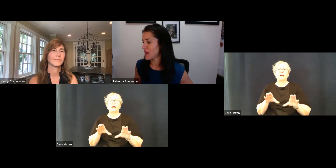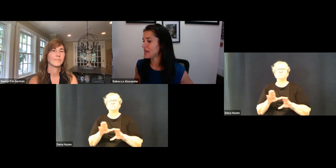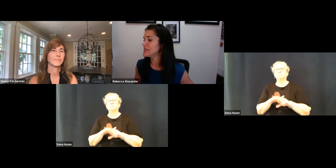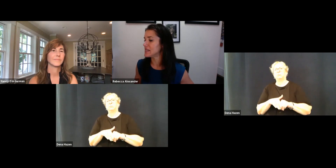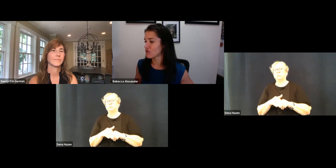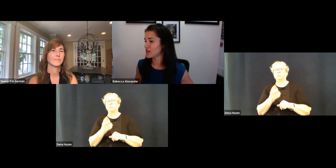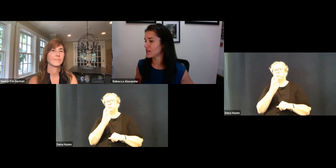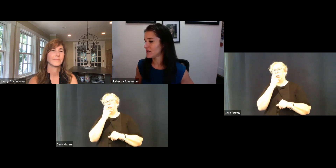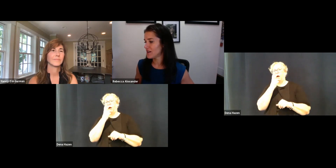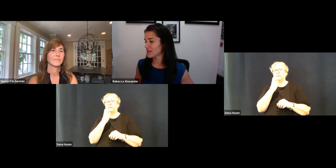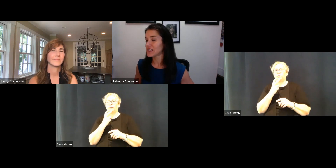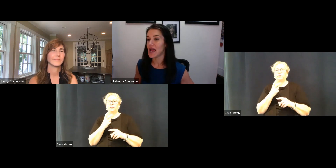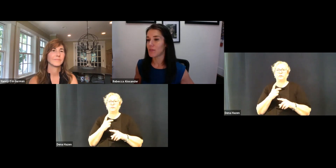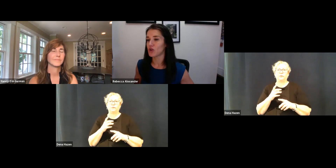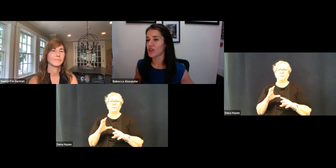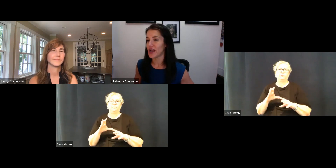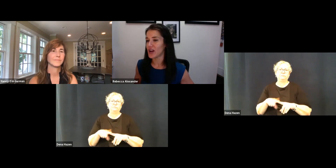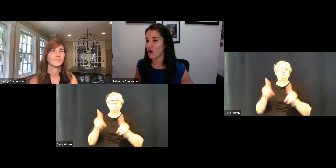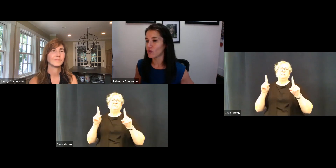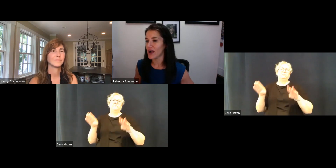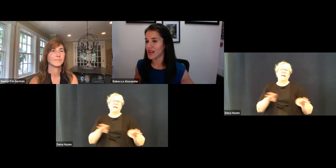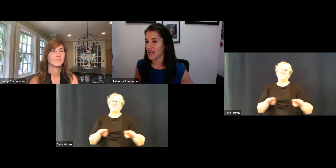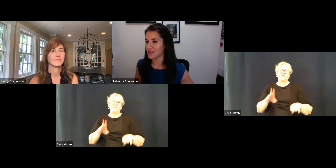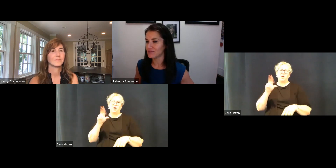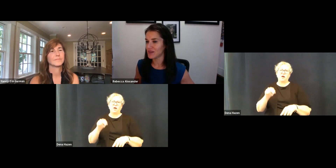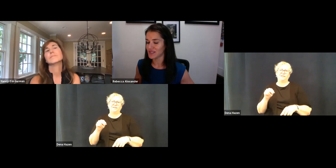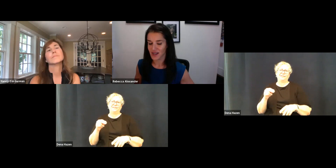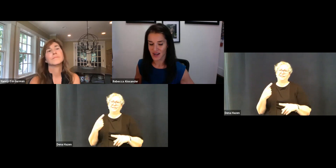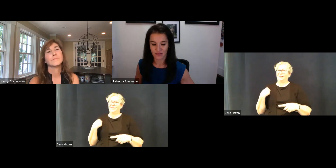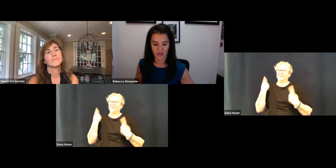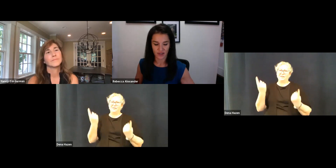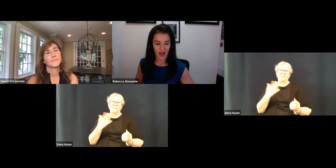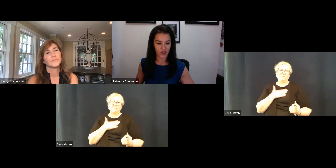any differently abled than I already am, and kind of allowed